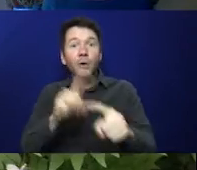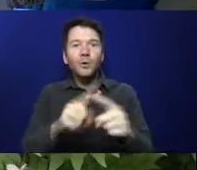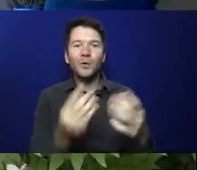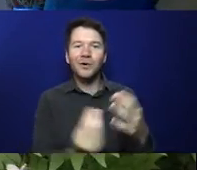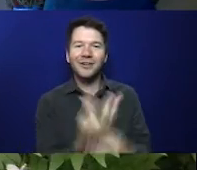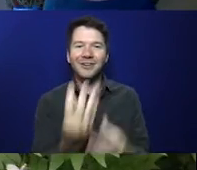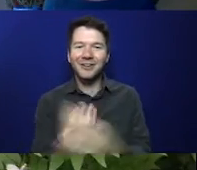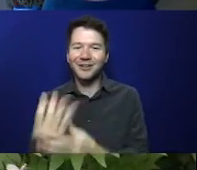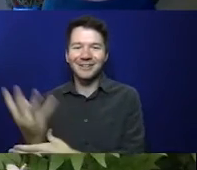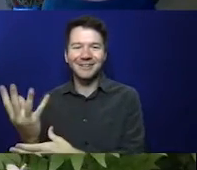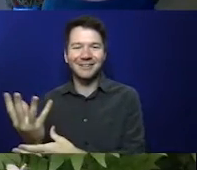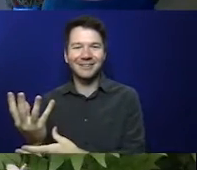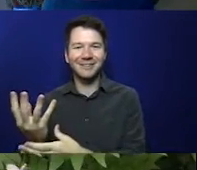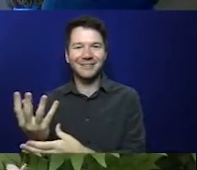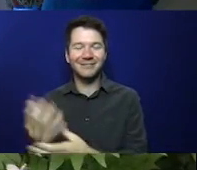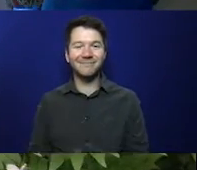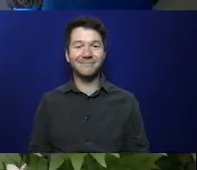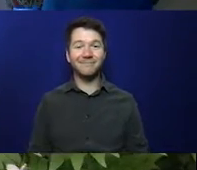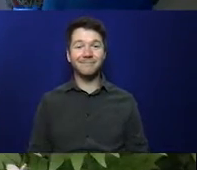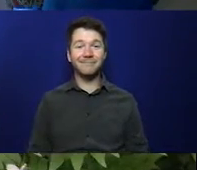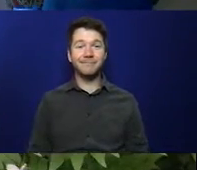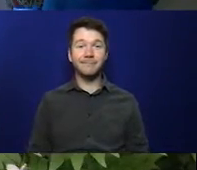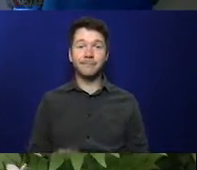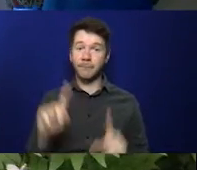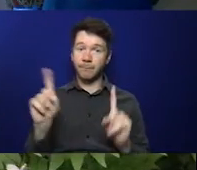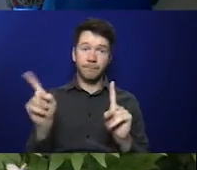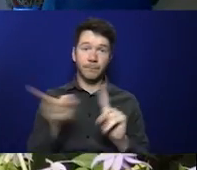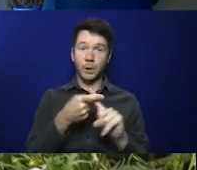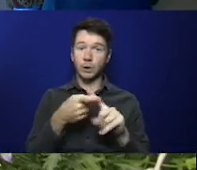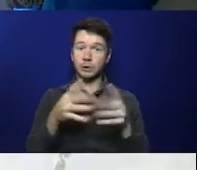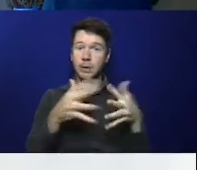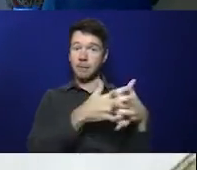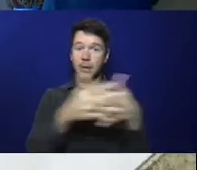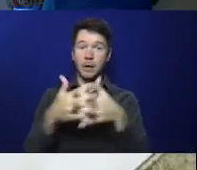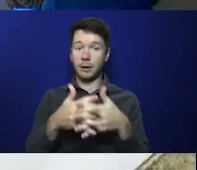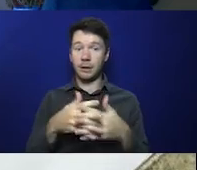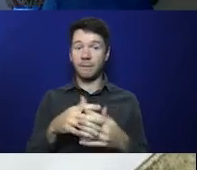participate in organized horticulture.